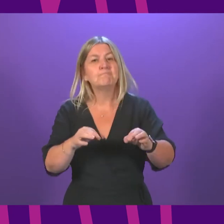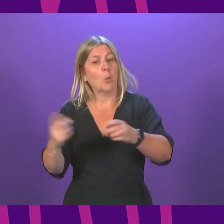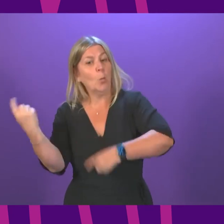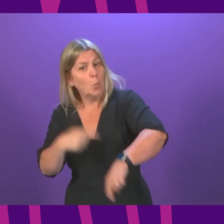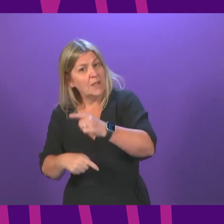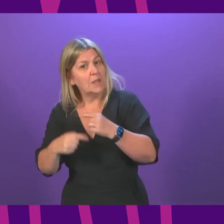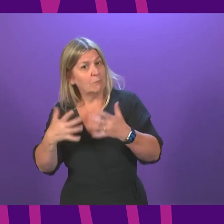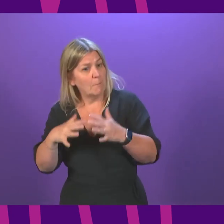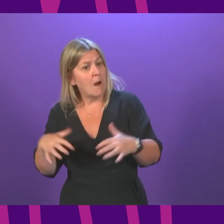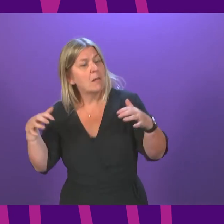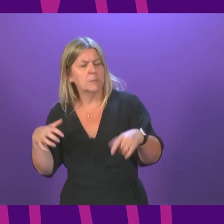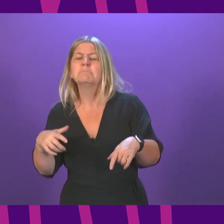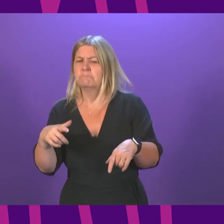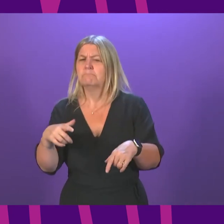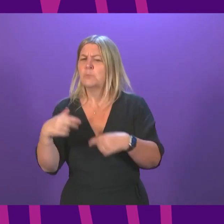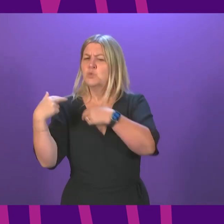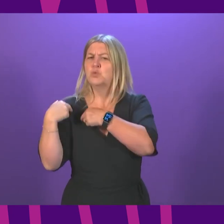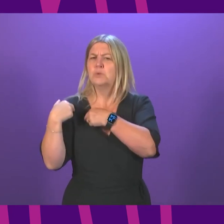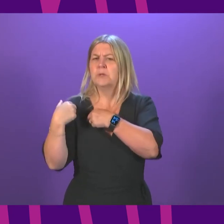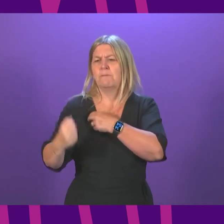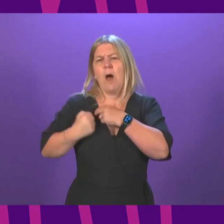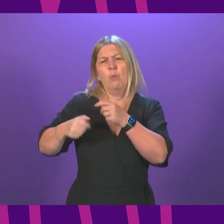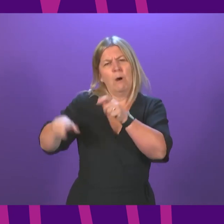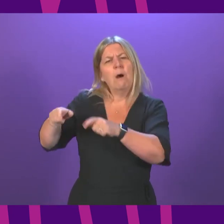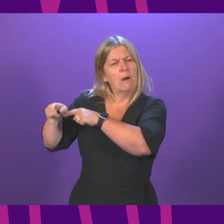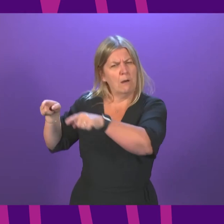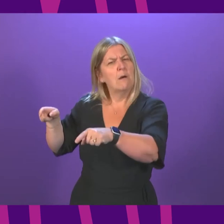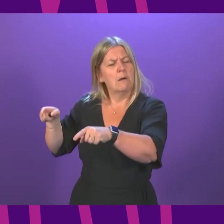the people whom we represent to understand their concerns and reflect their views in